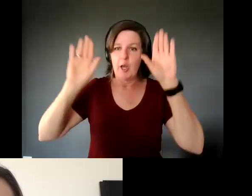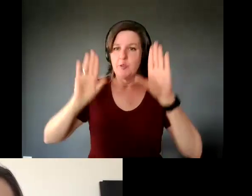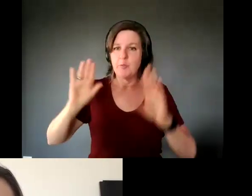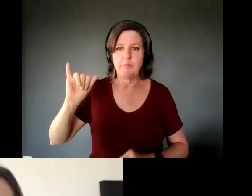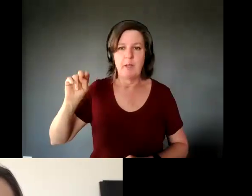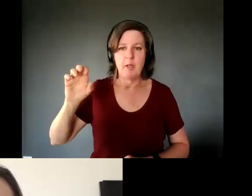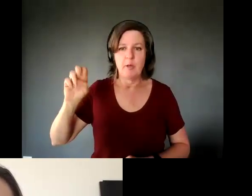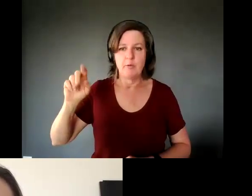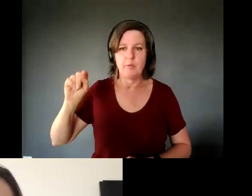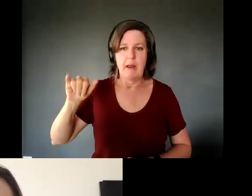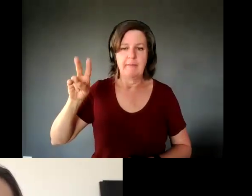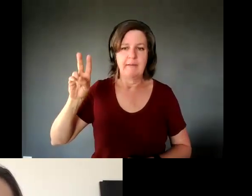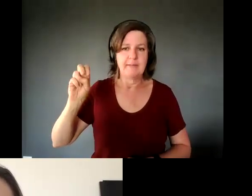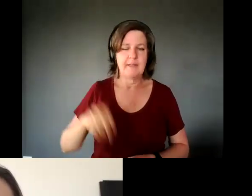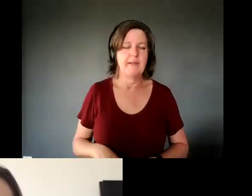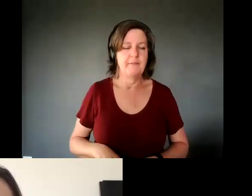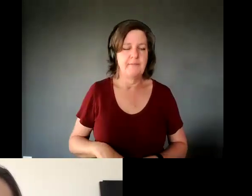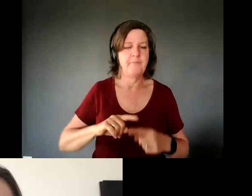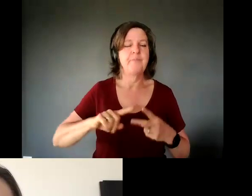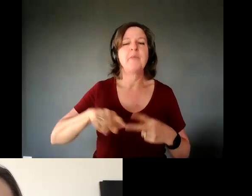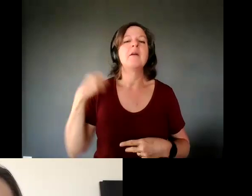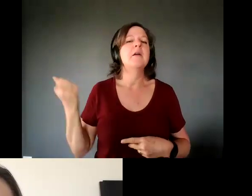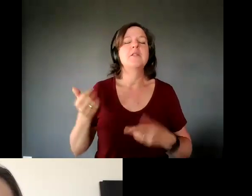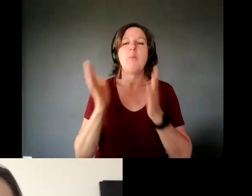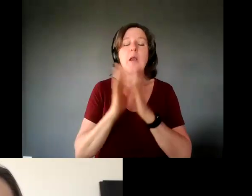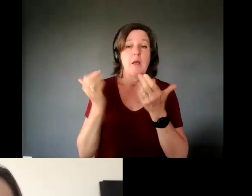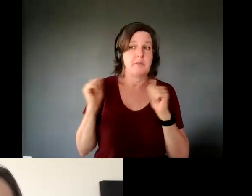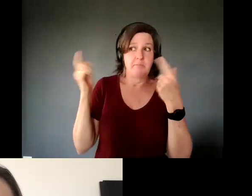Someone else is asking would any of the companies be interested in sponsoring something